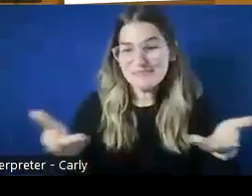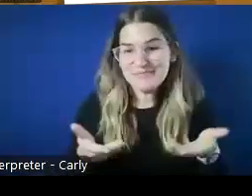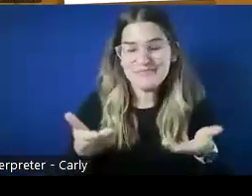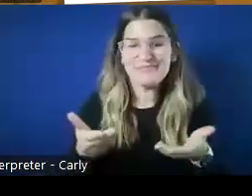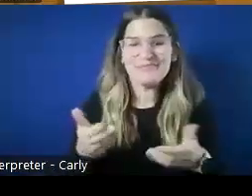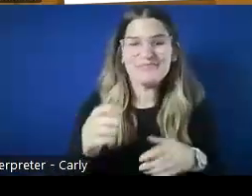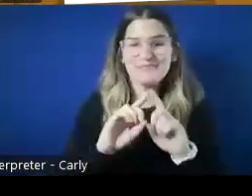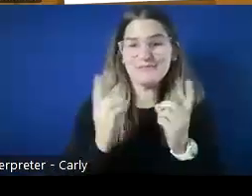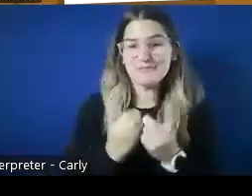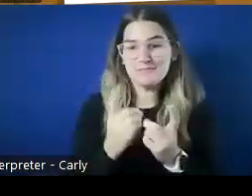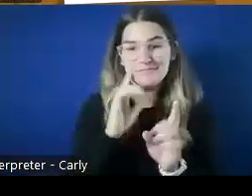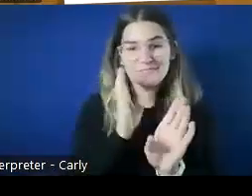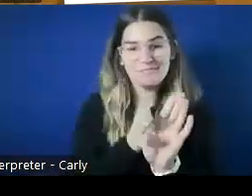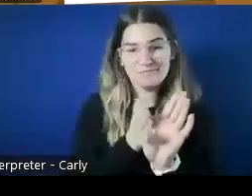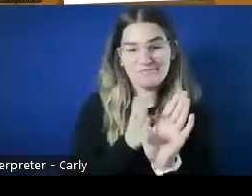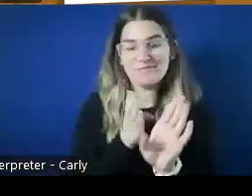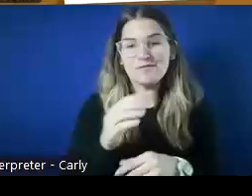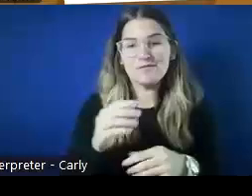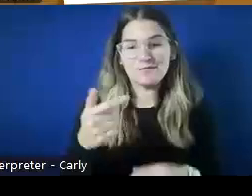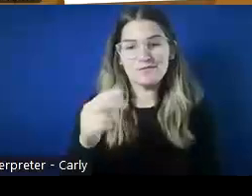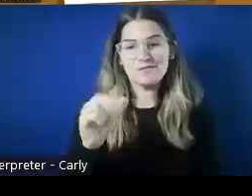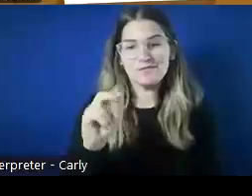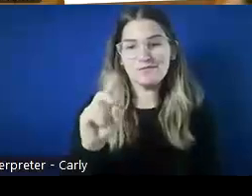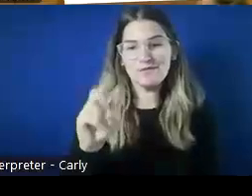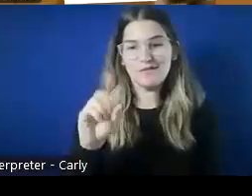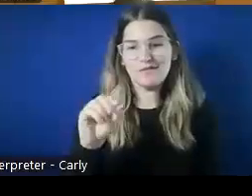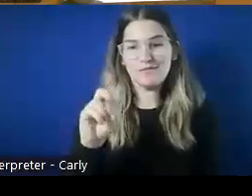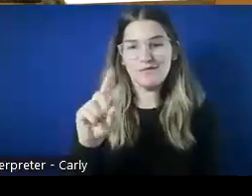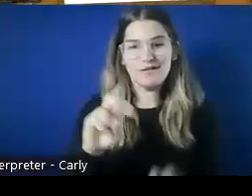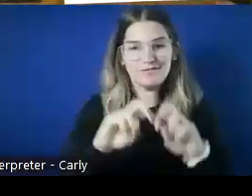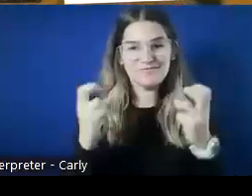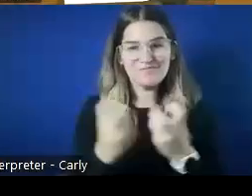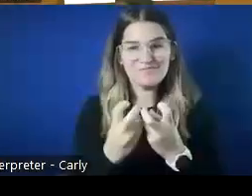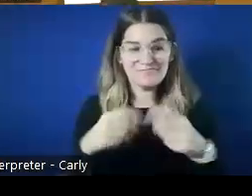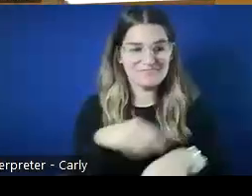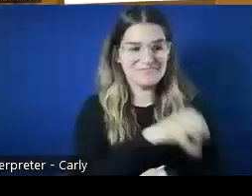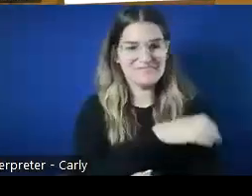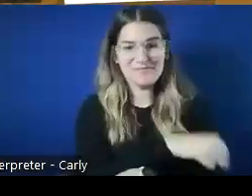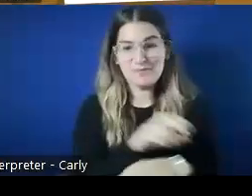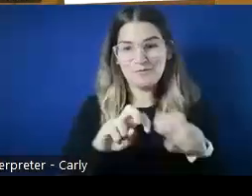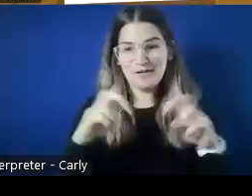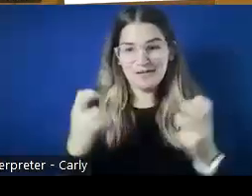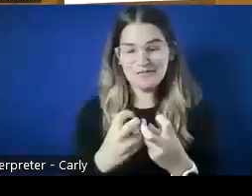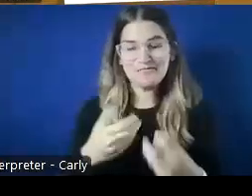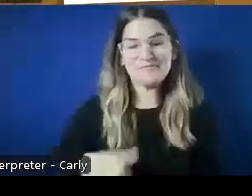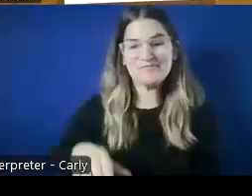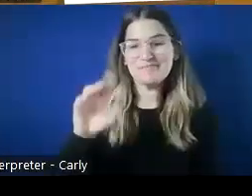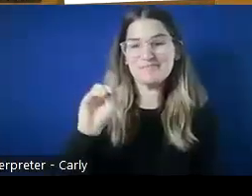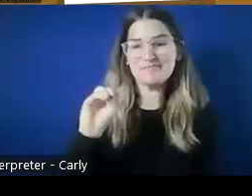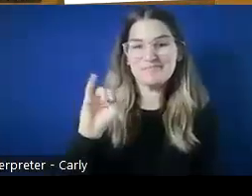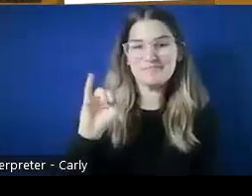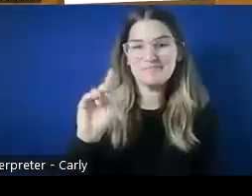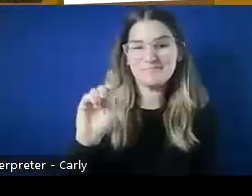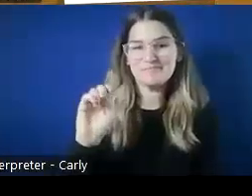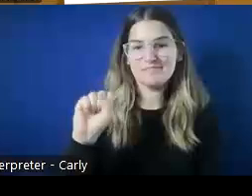Psychiatry Grand rounds our John Romano clinical rounds uh I'm Mike sharf I'm the psychiatrist and